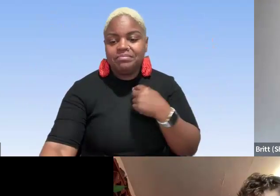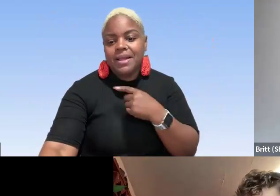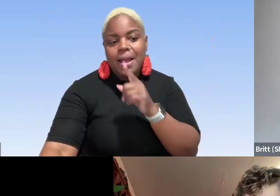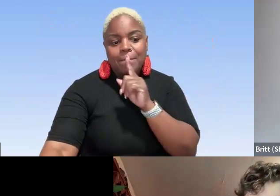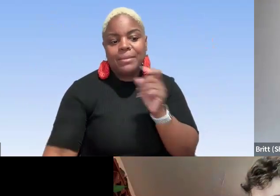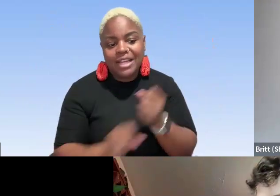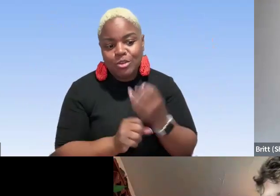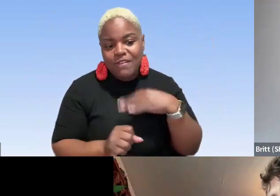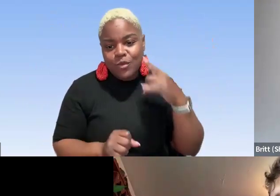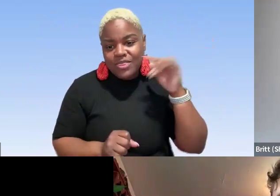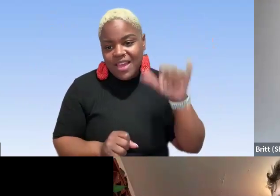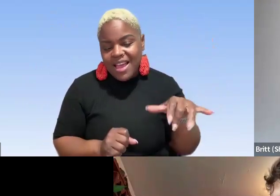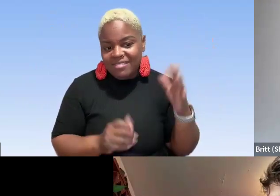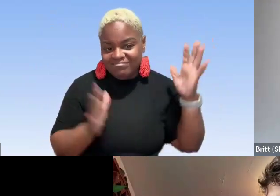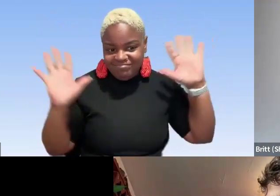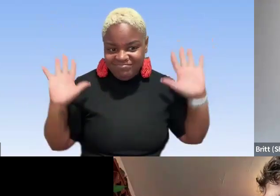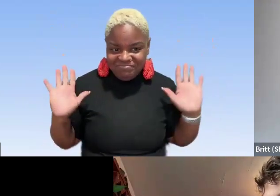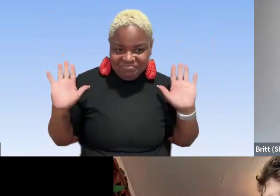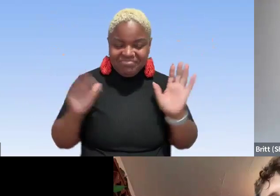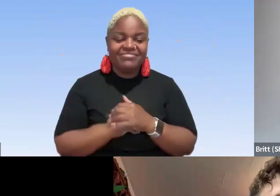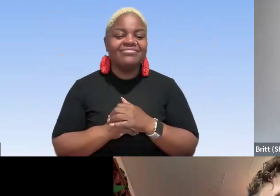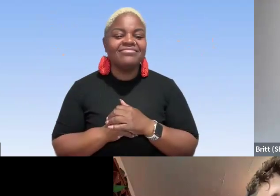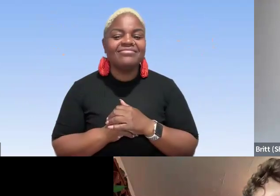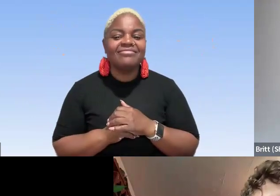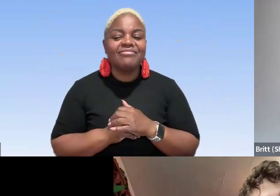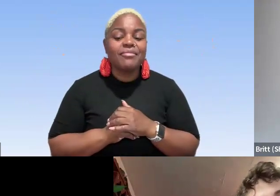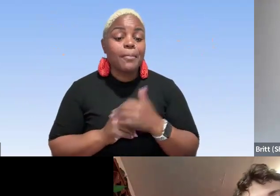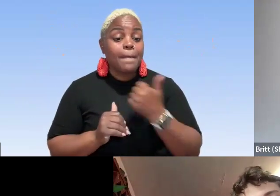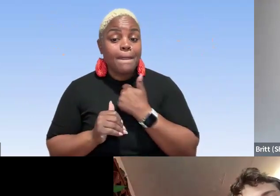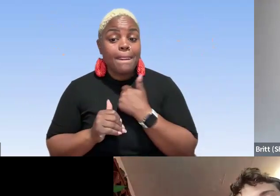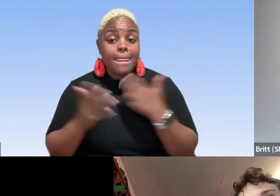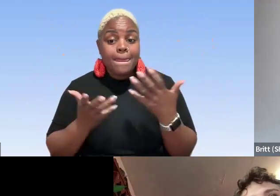Um, I am a sibling caregiver, um, primarily.